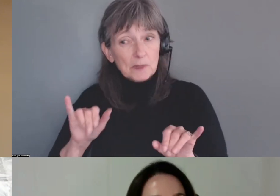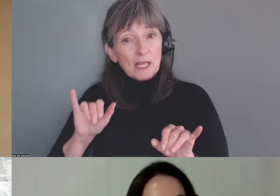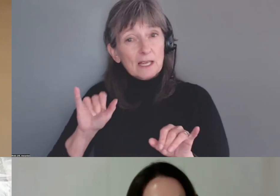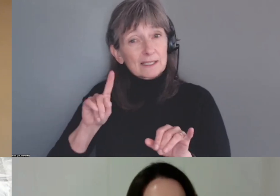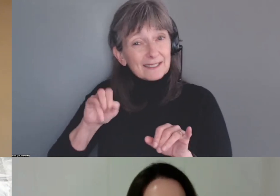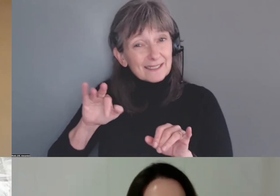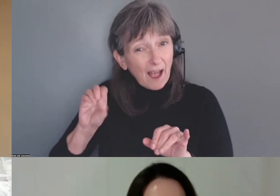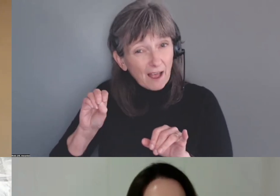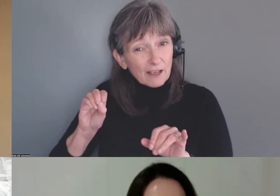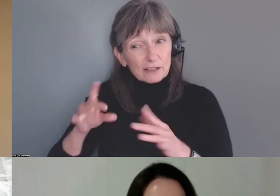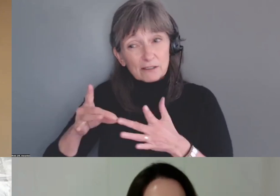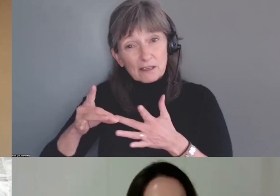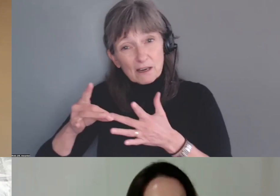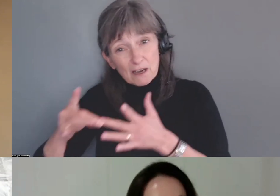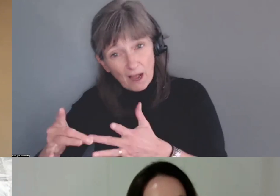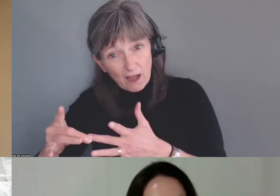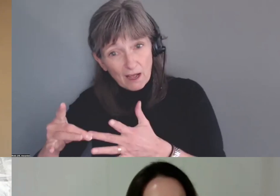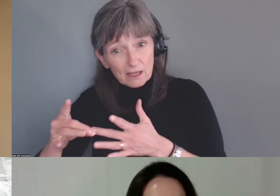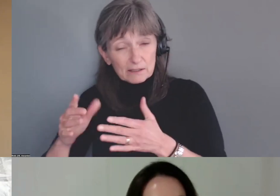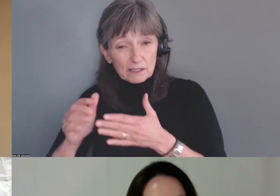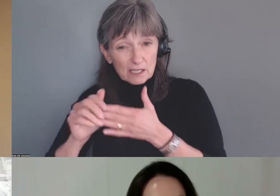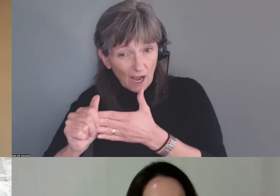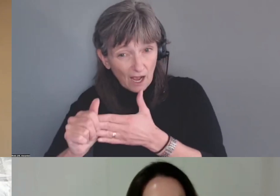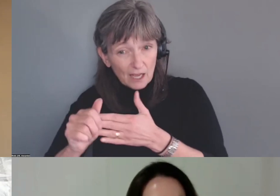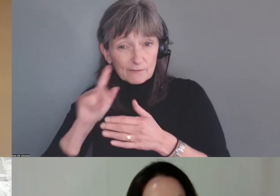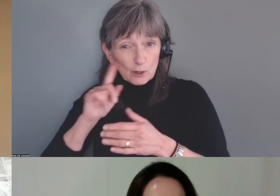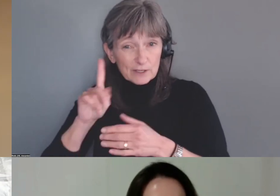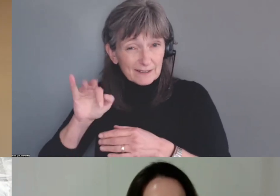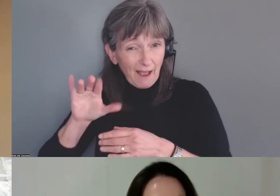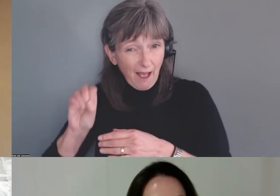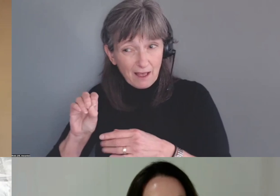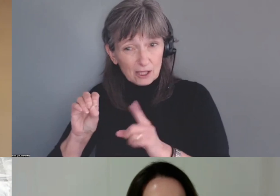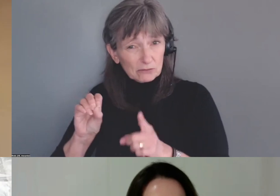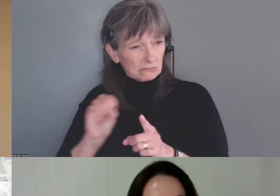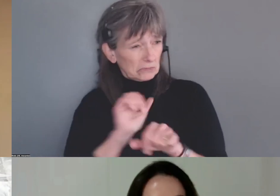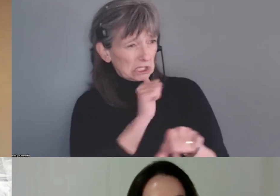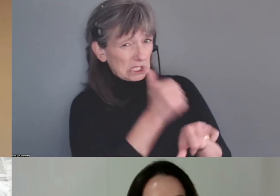How would you be setting up a style guide for the AI tools to apply them accurately